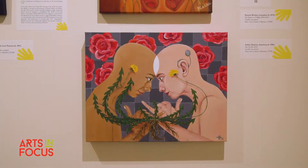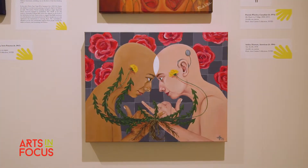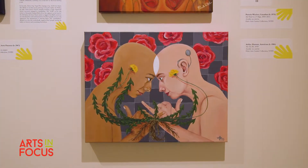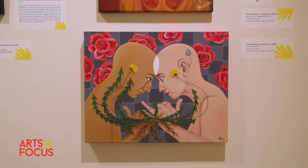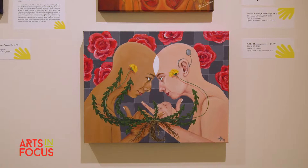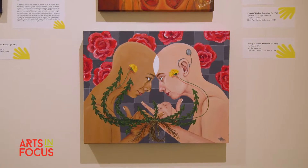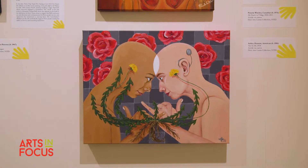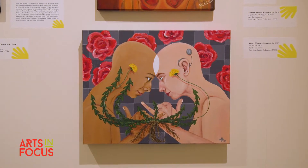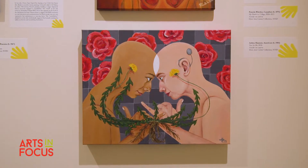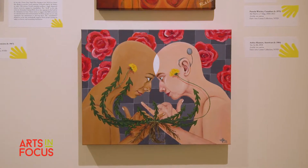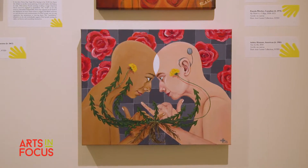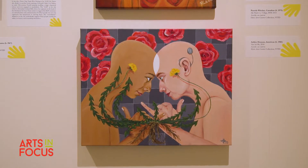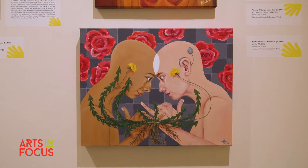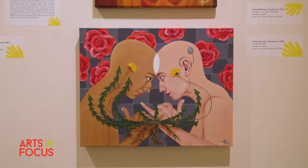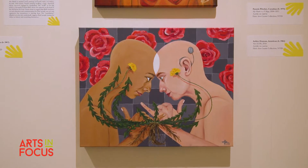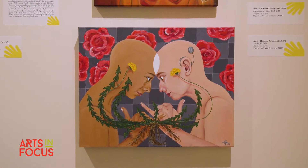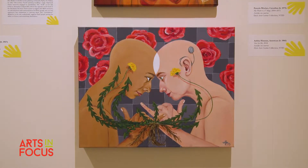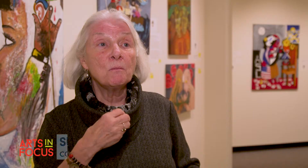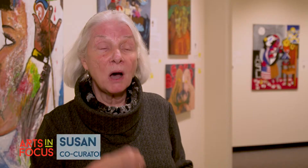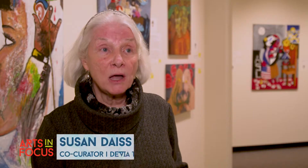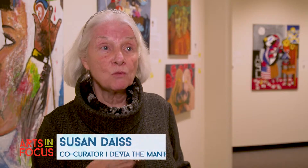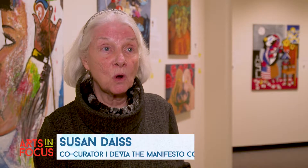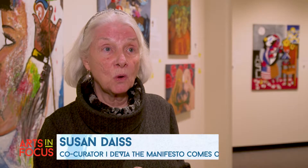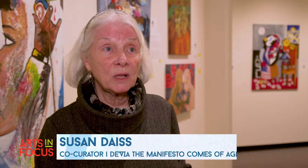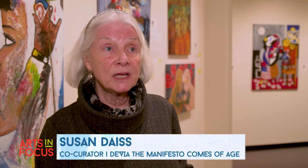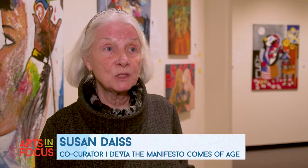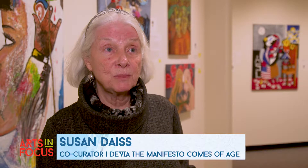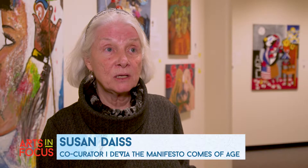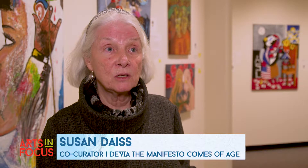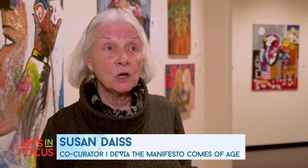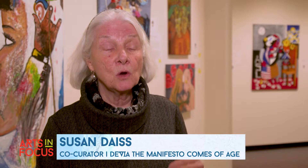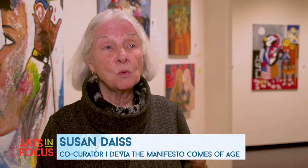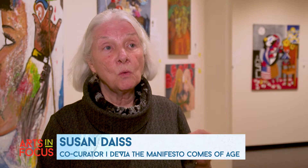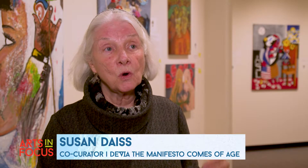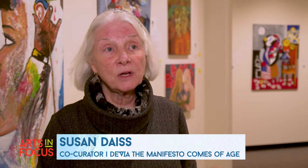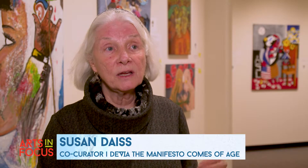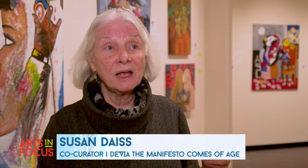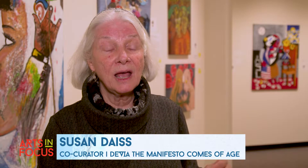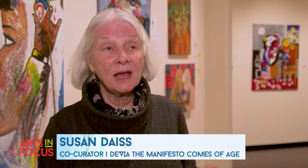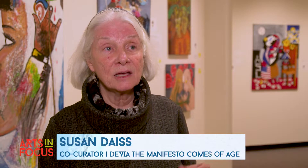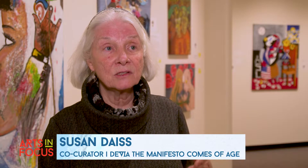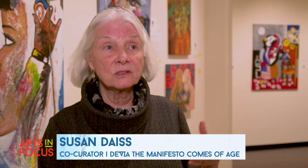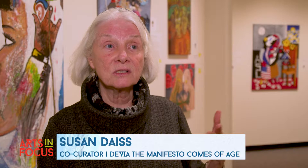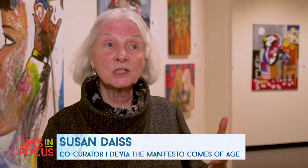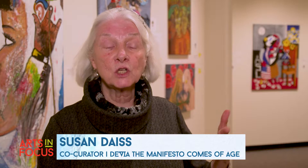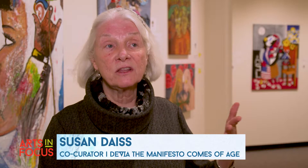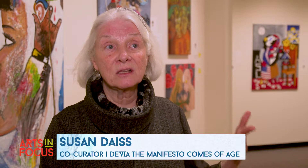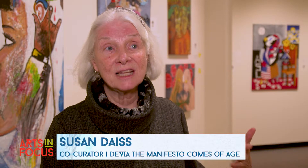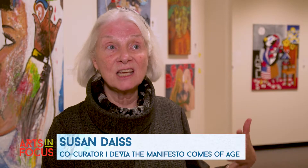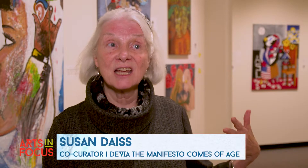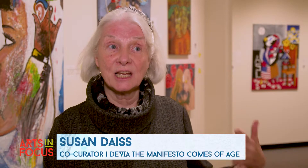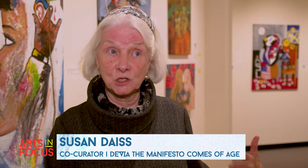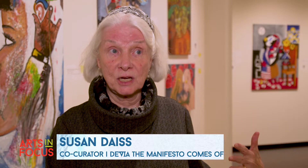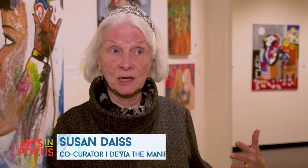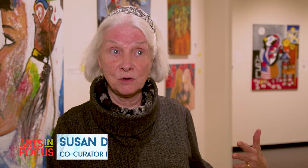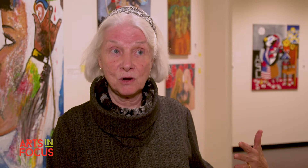I'm Susan Daiss. My role has been working as essentially the lead educator.